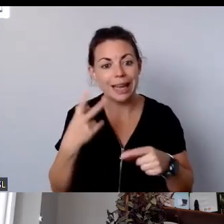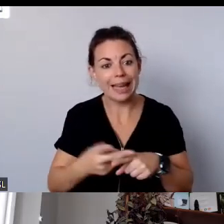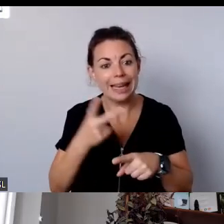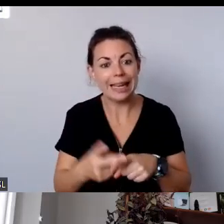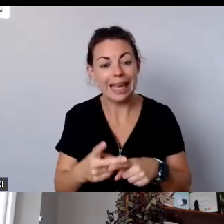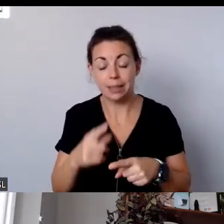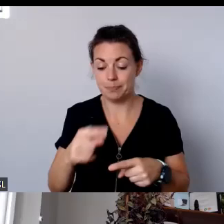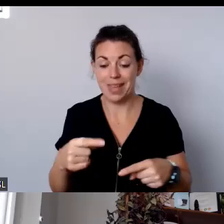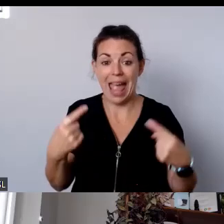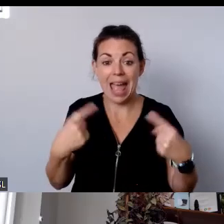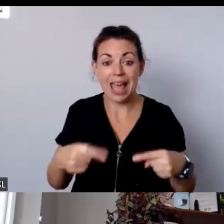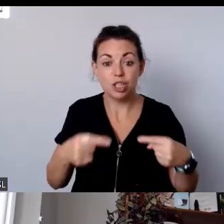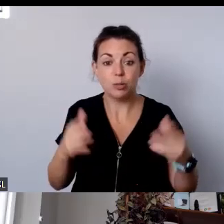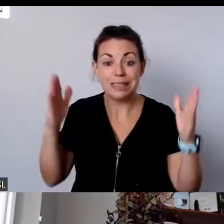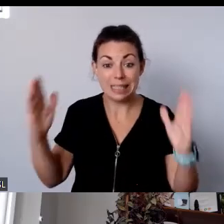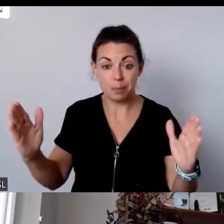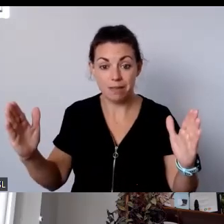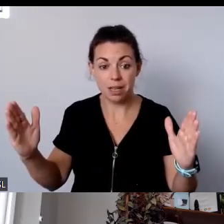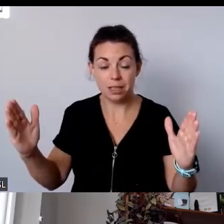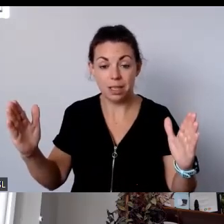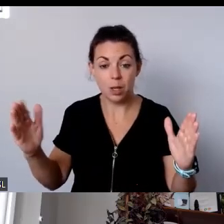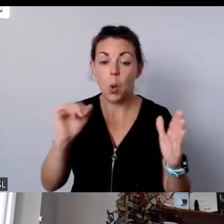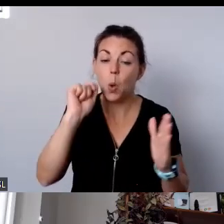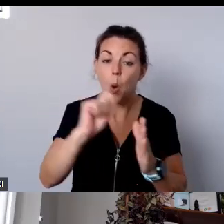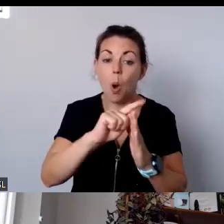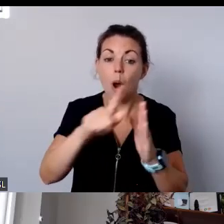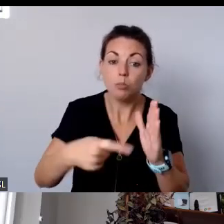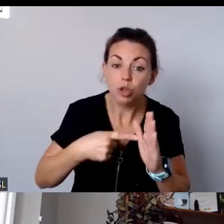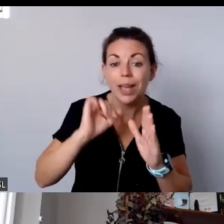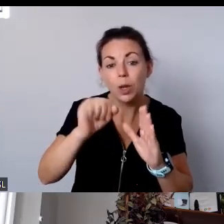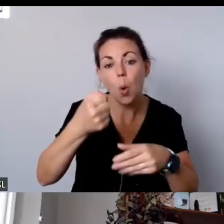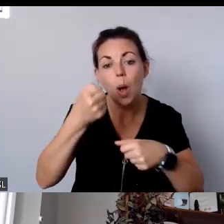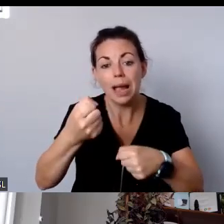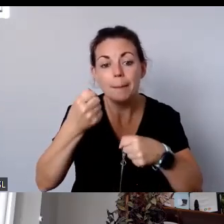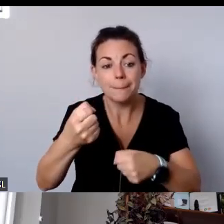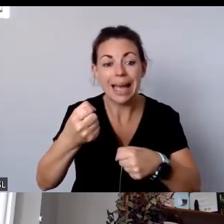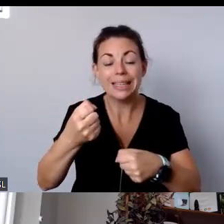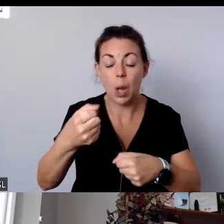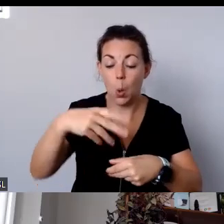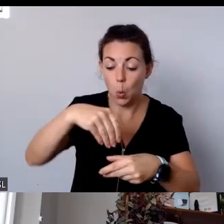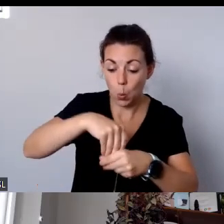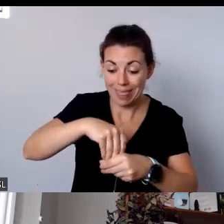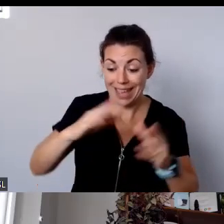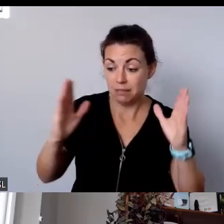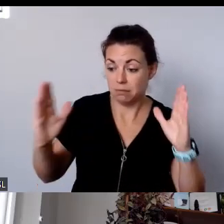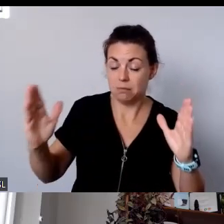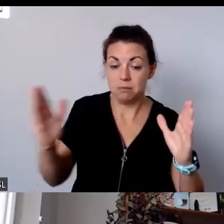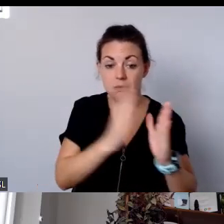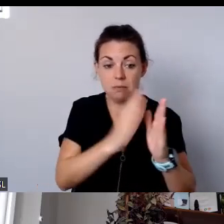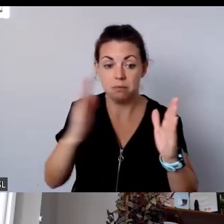Your entered project or campaign must have taken place fully or in part during the eligibility period,